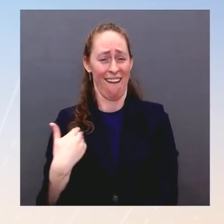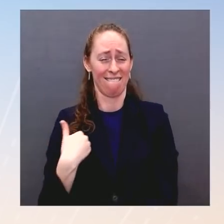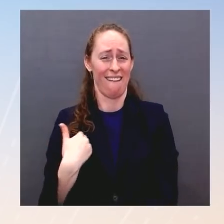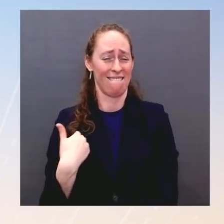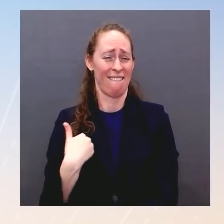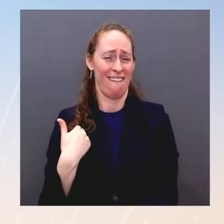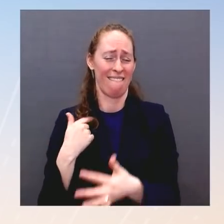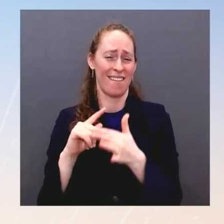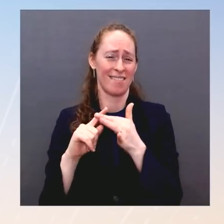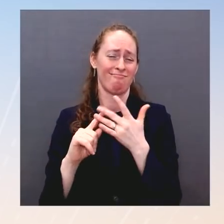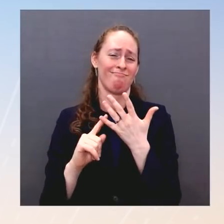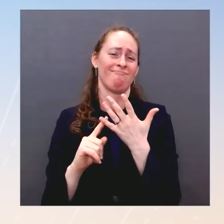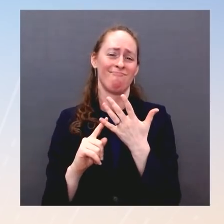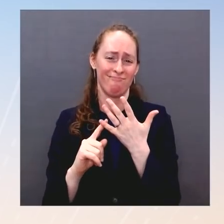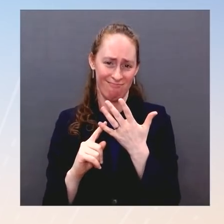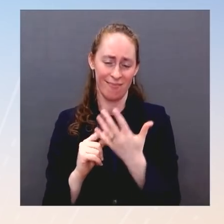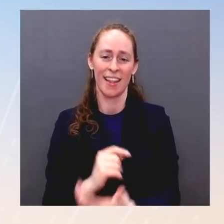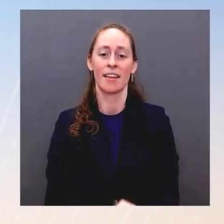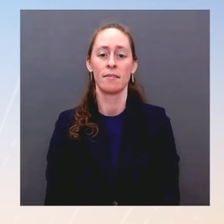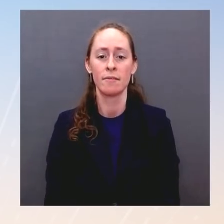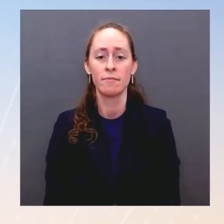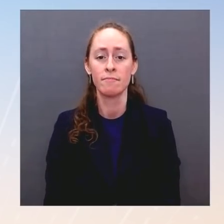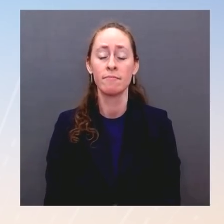without even meeting with her, engaging with her,